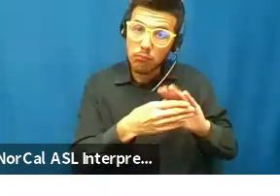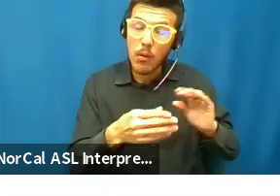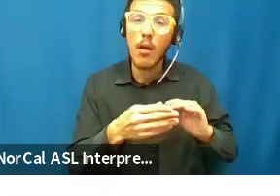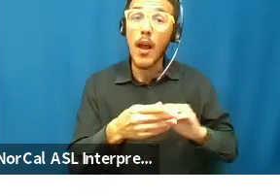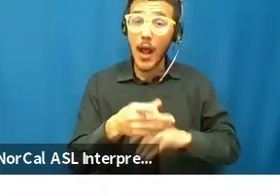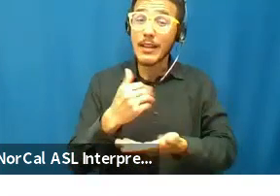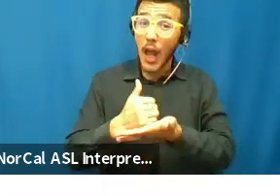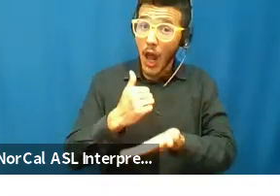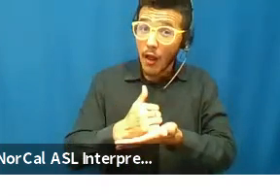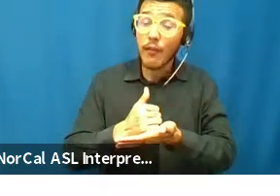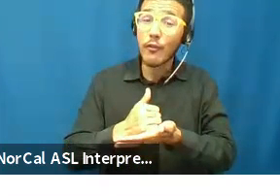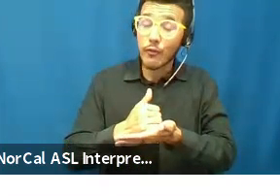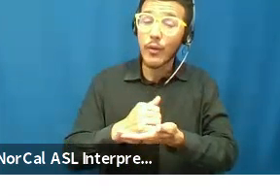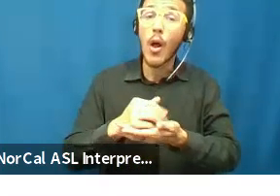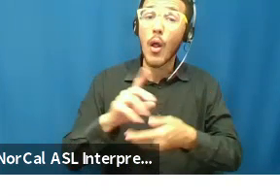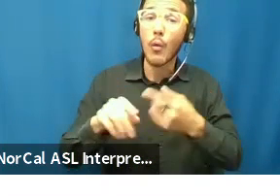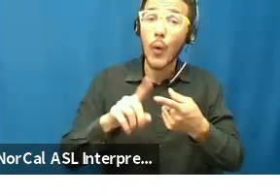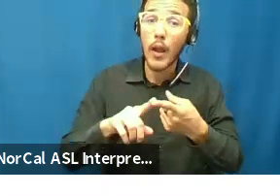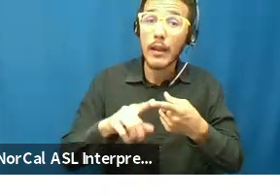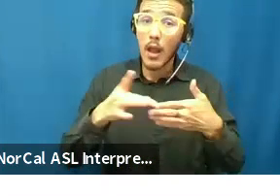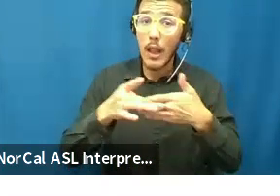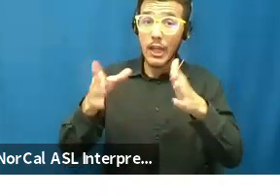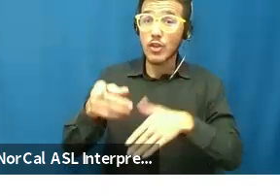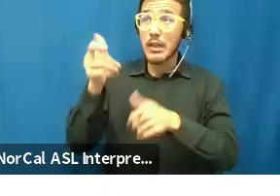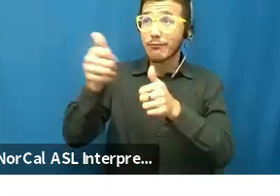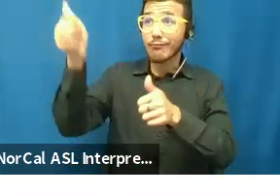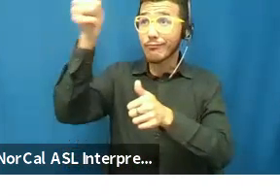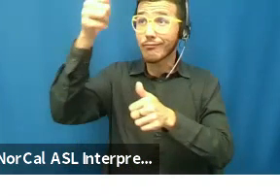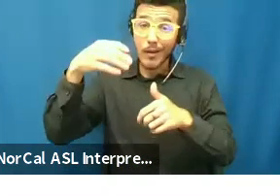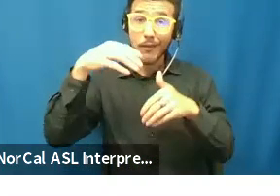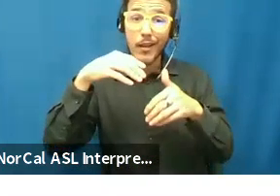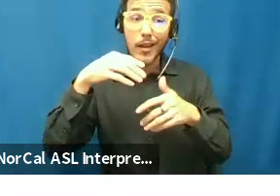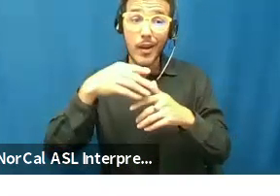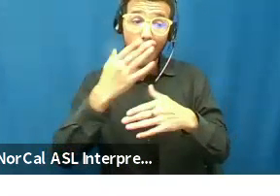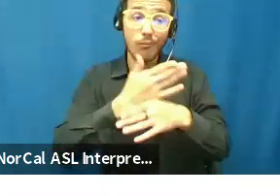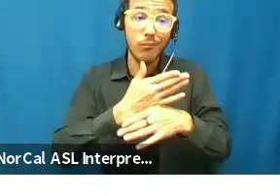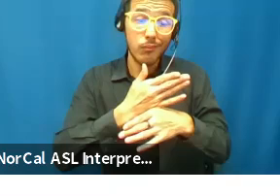leadership bought into the need for spending in this area, that then the leadership for